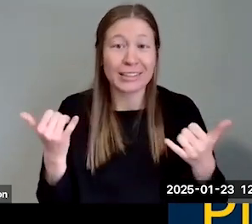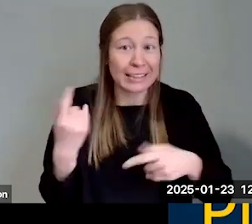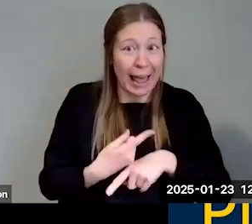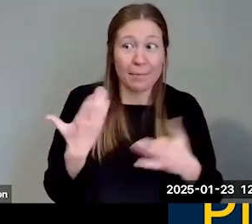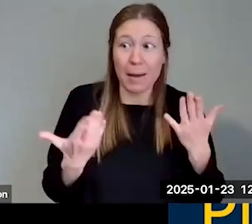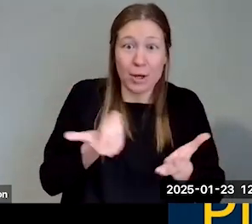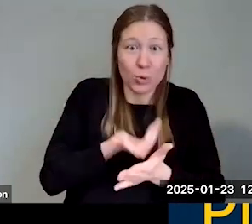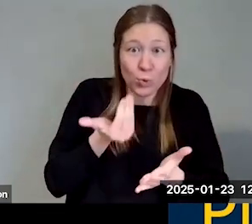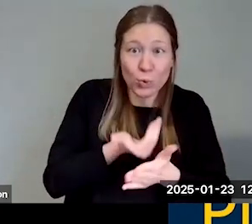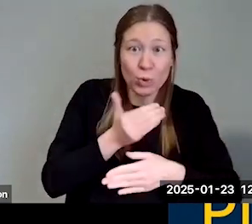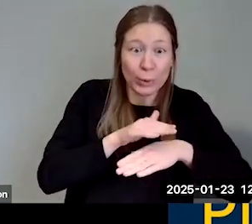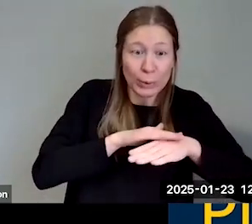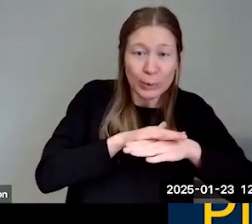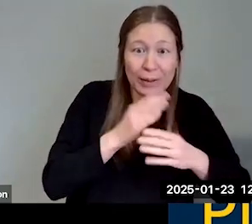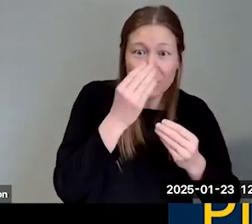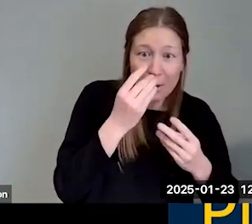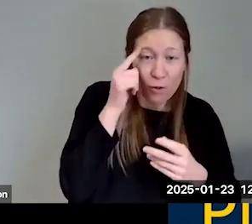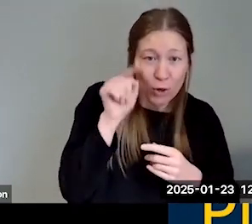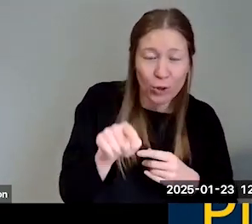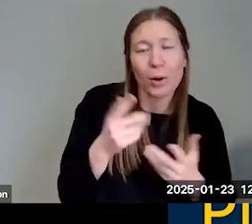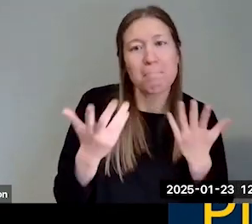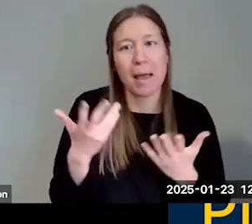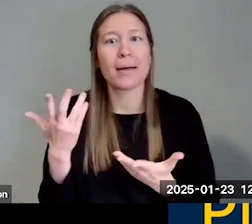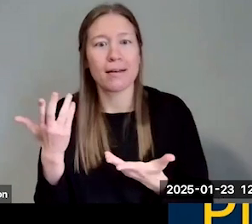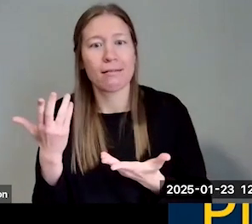or it could be a refresher, so please keep this in mind.